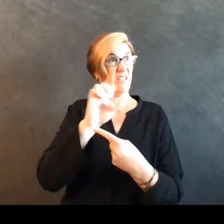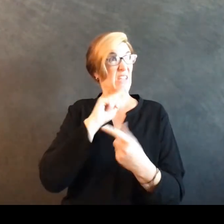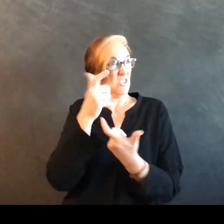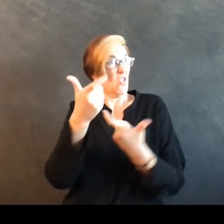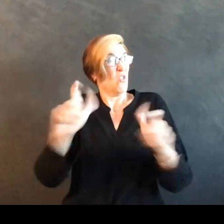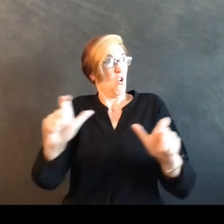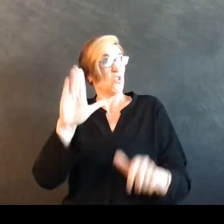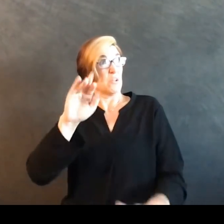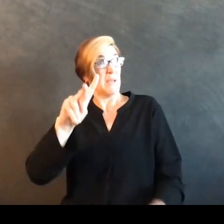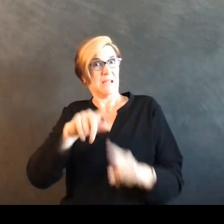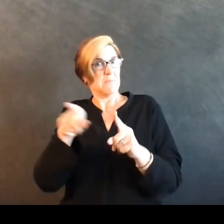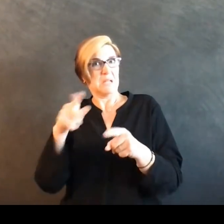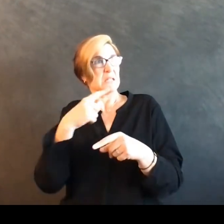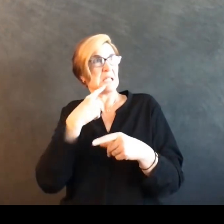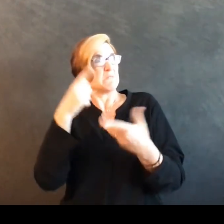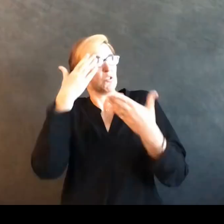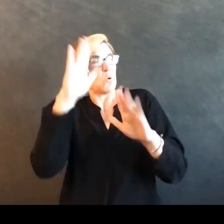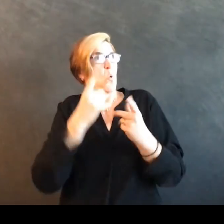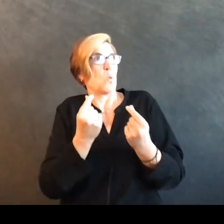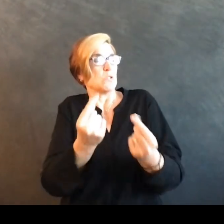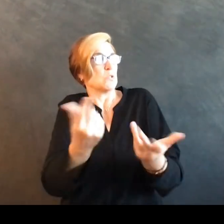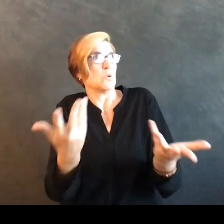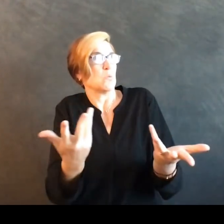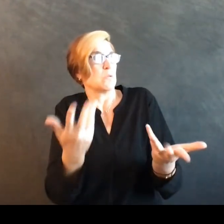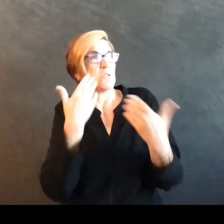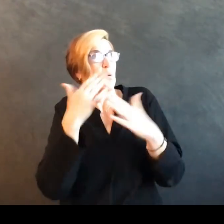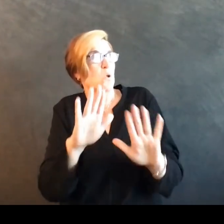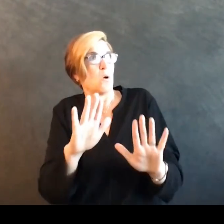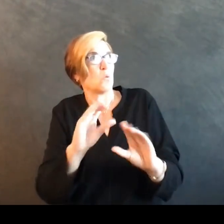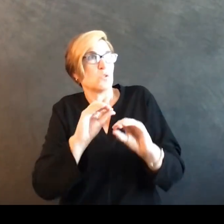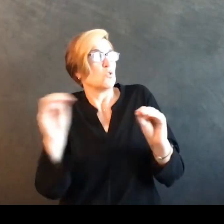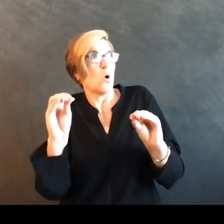able to help there spoke to all the CEOs yesterday I had a conference call with